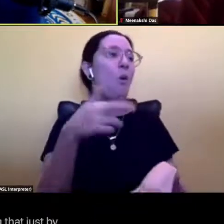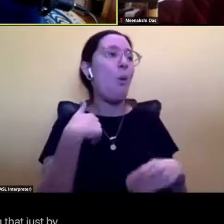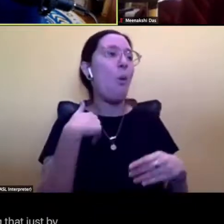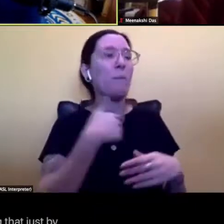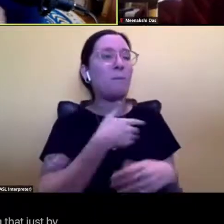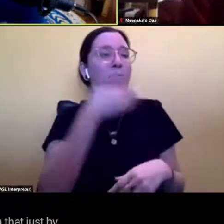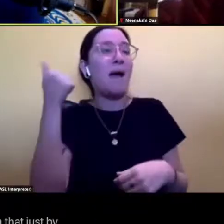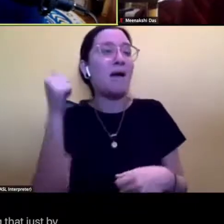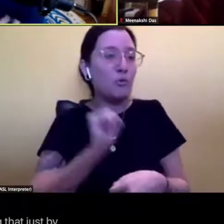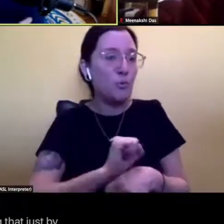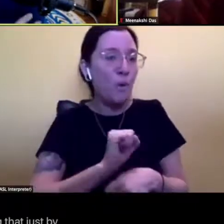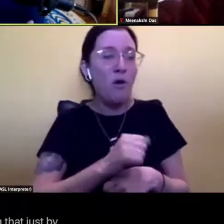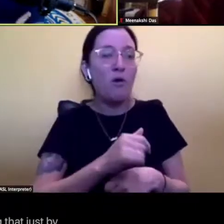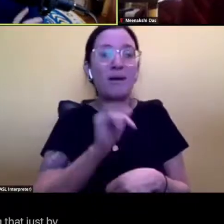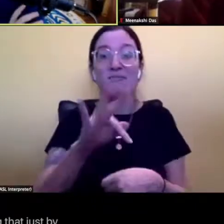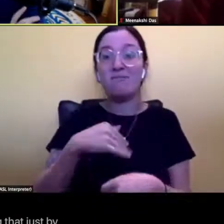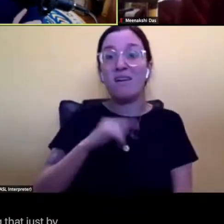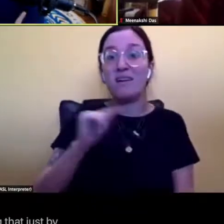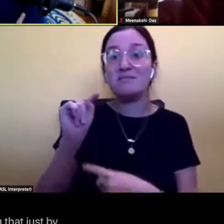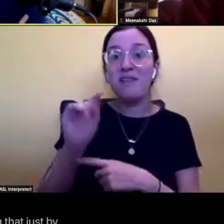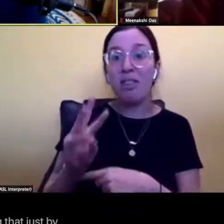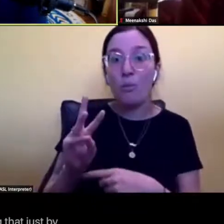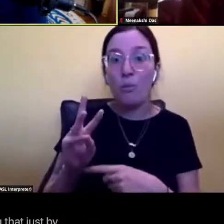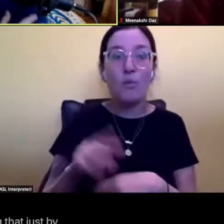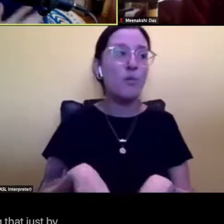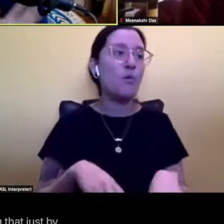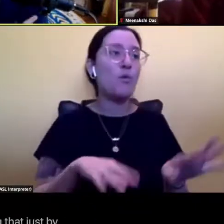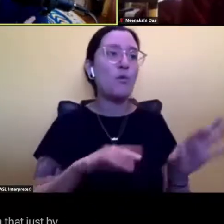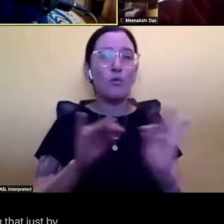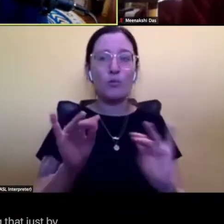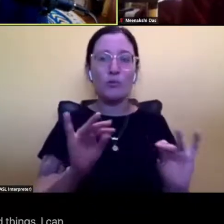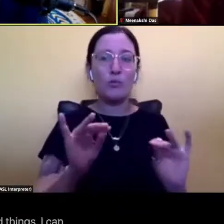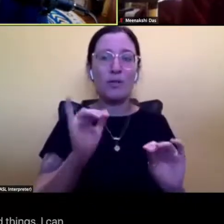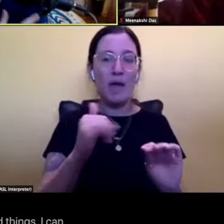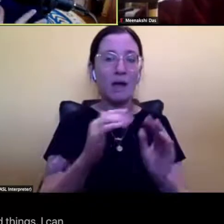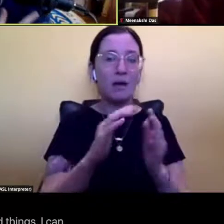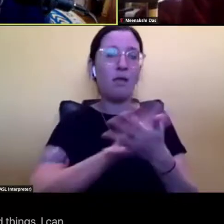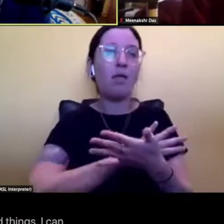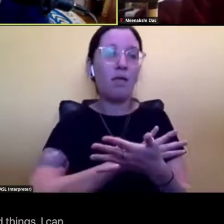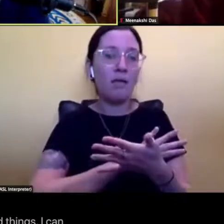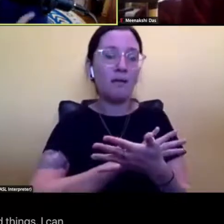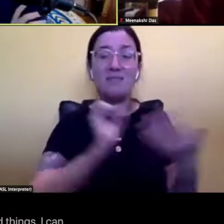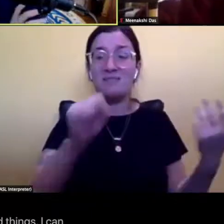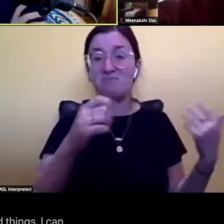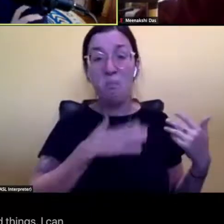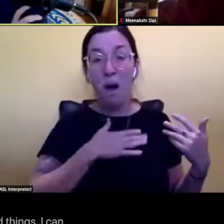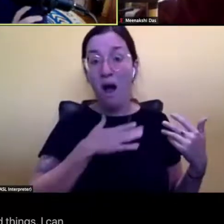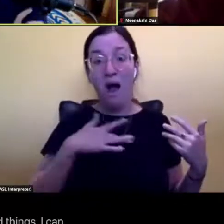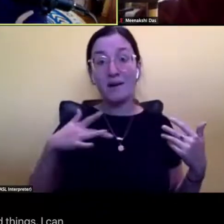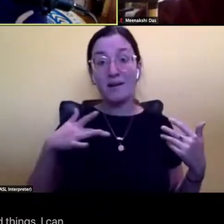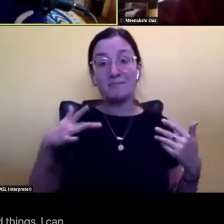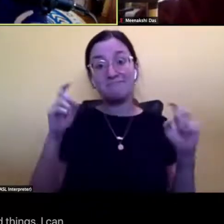I realize that is a bit of a privilege to be able to hide my disability sometimes, but,